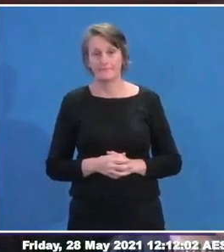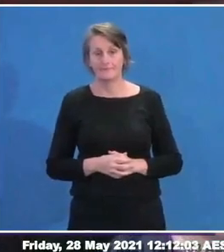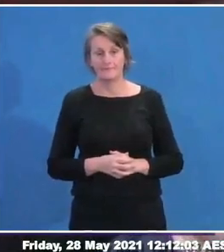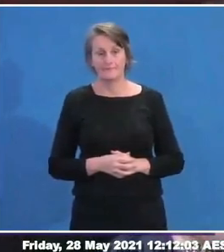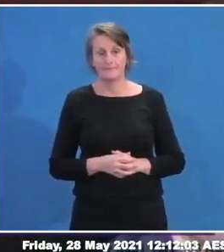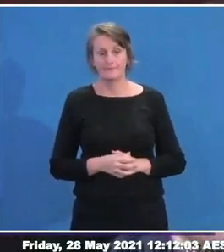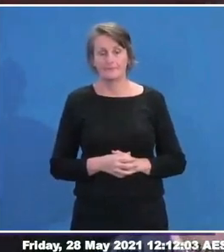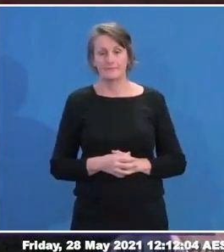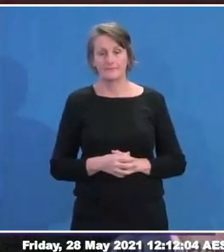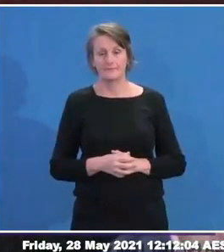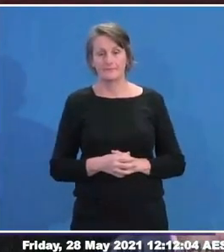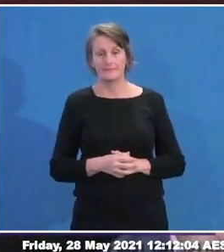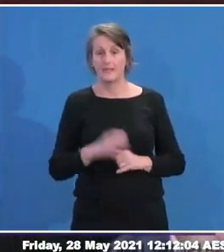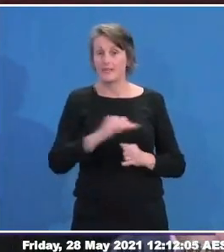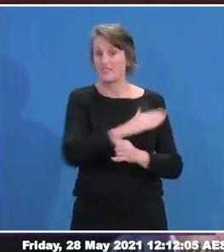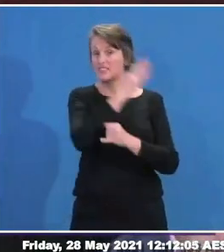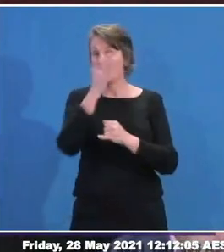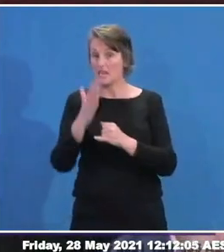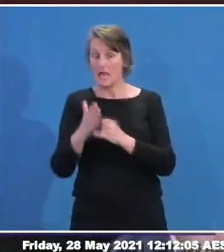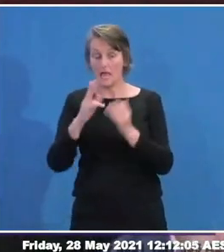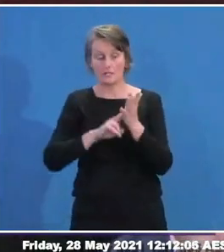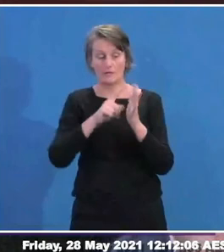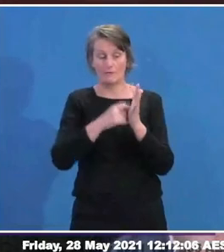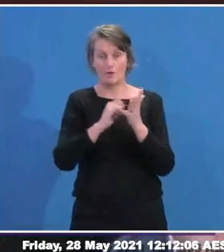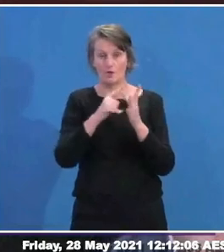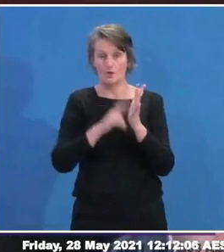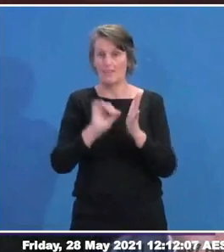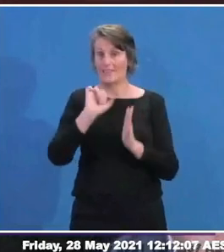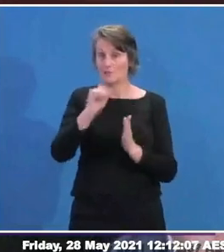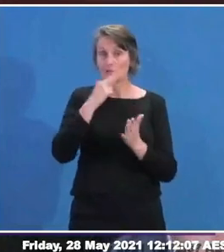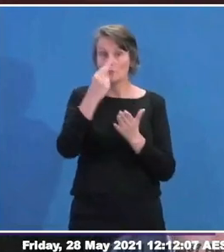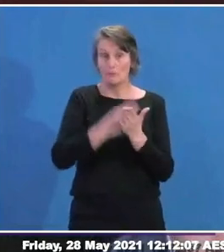This is the final version of your report that went to the board? On 13 August, yes.